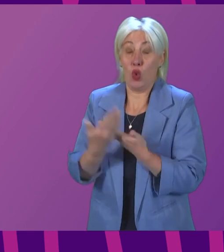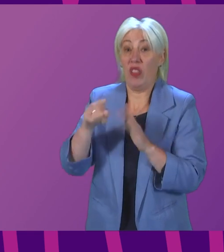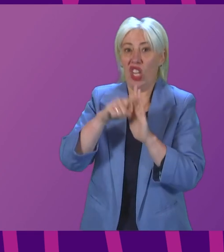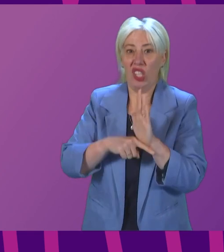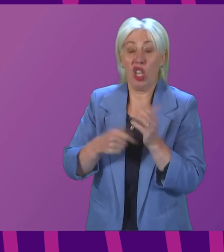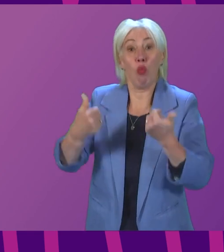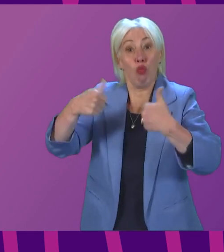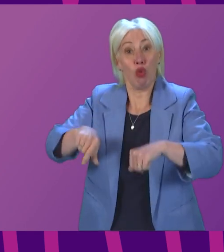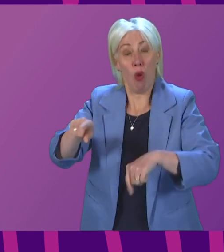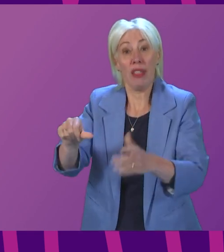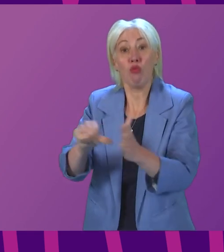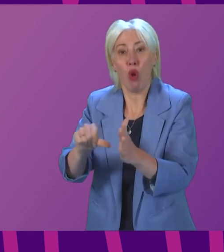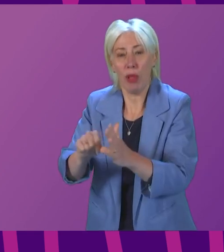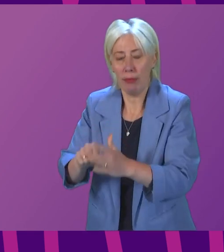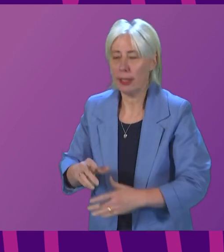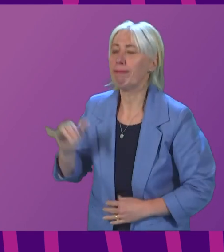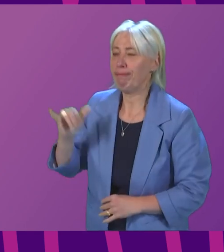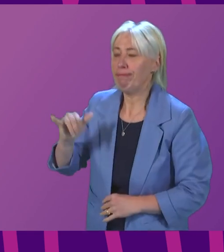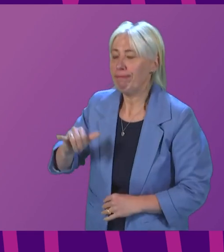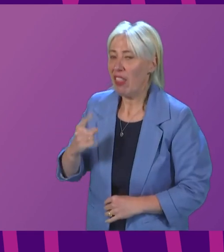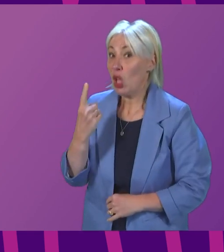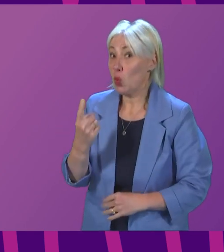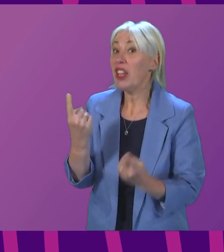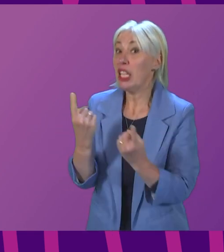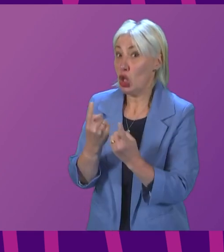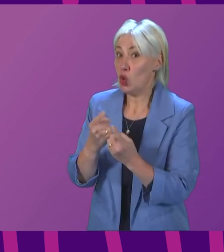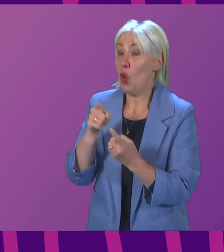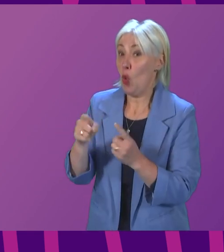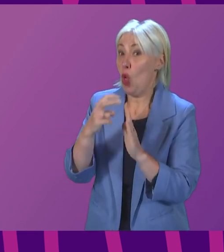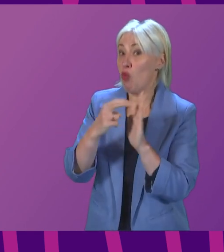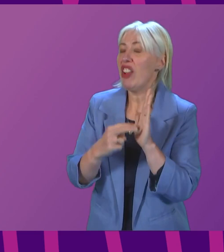That is certainly one of the issues that the register will help to resolve.